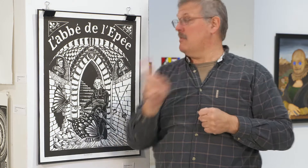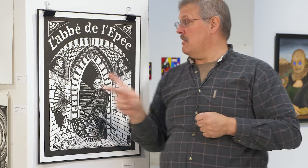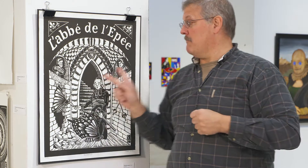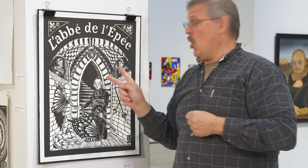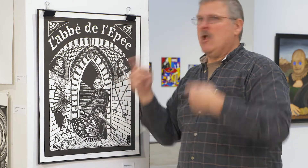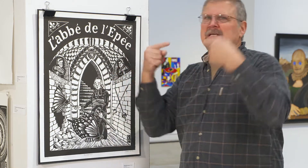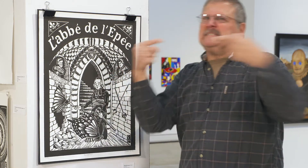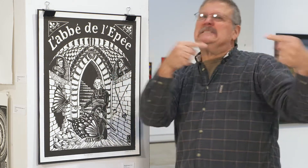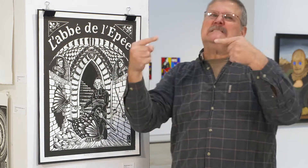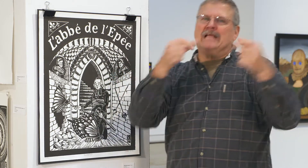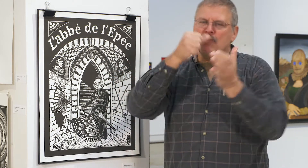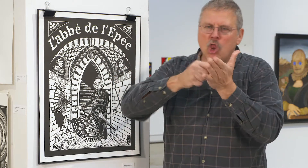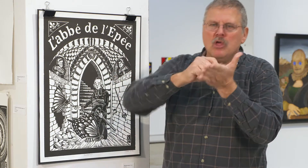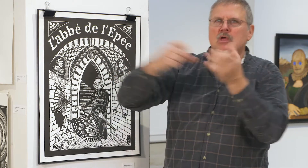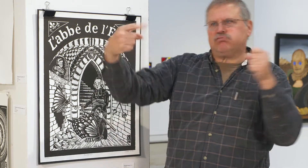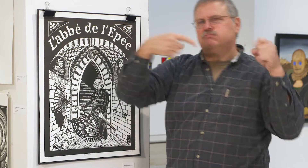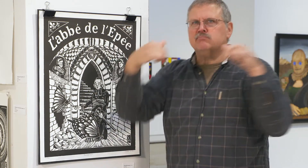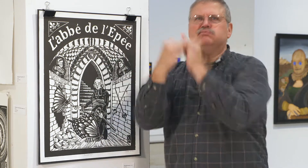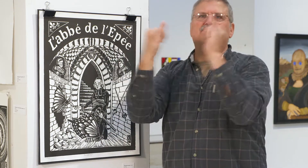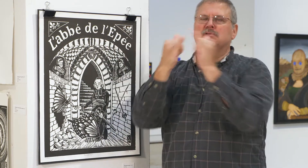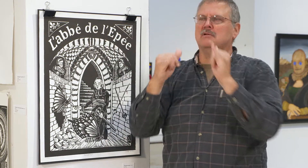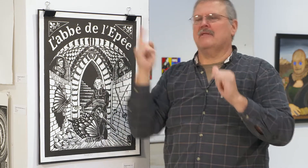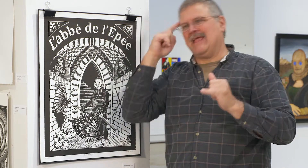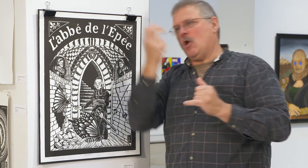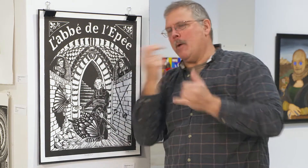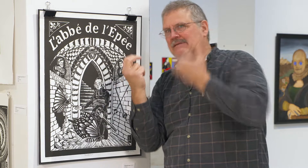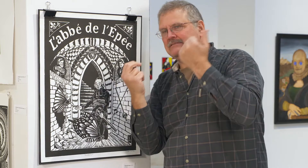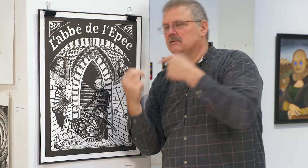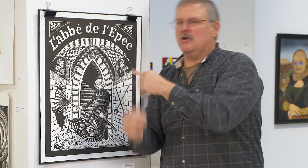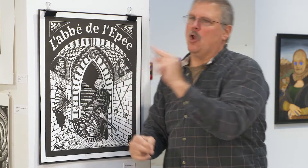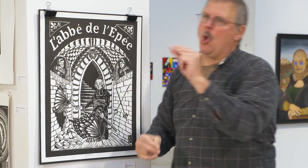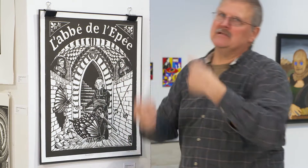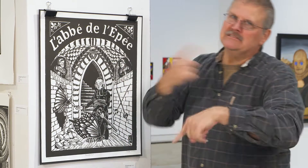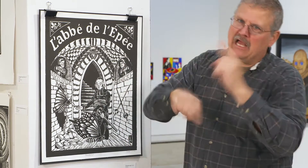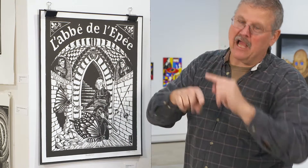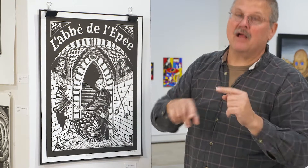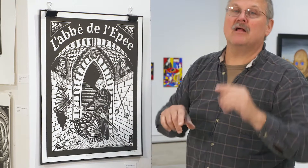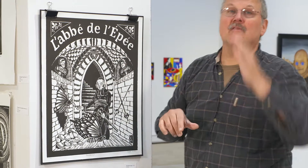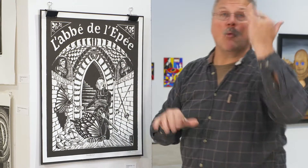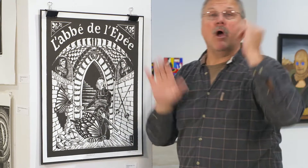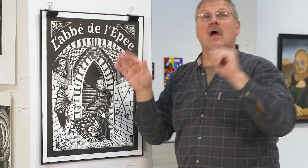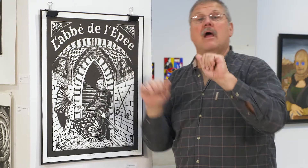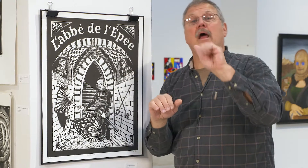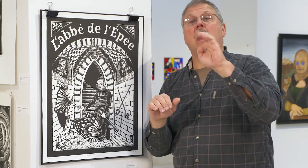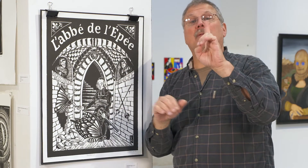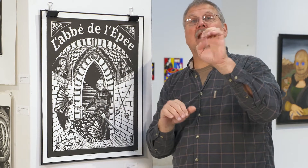A German man named Heinicke was a strong oralist who often would argue and butt heads with de l'Épée as witnessed by their letters,